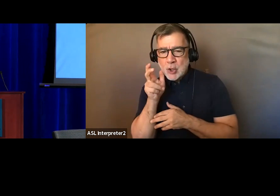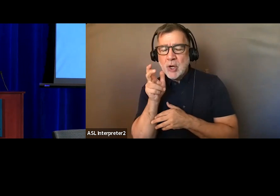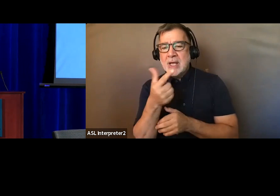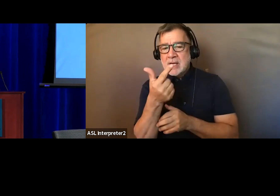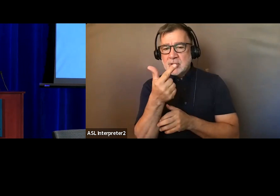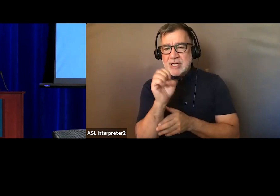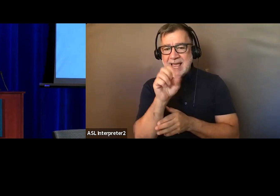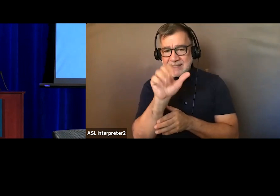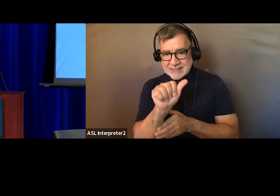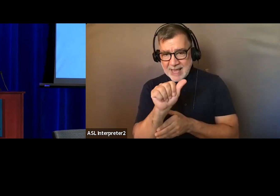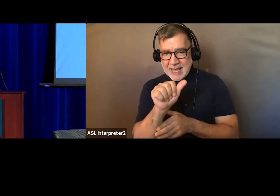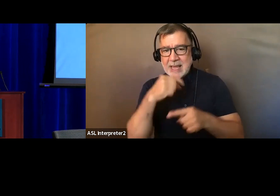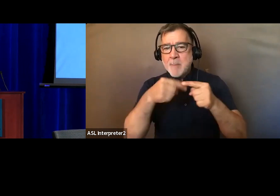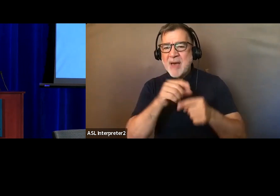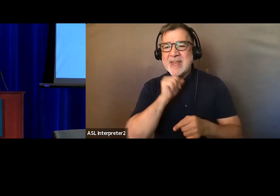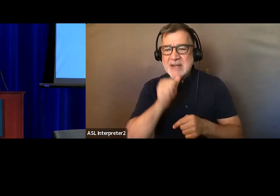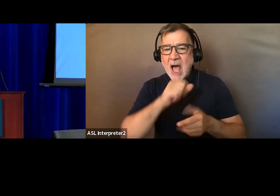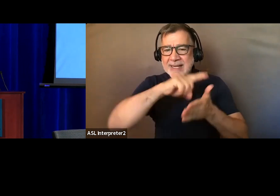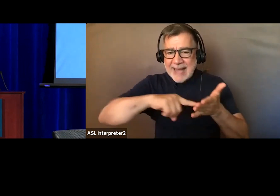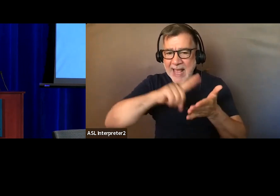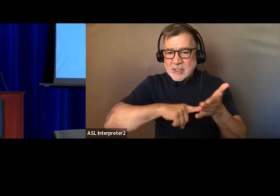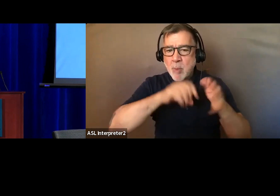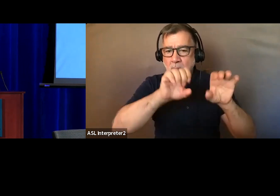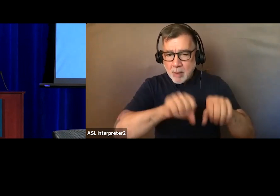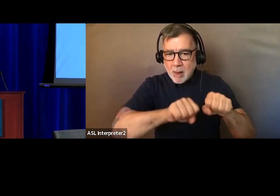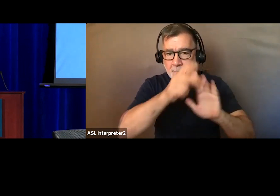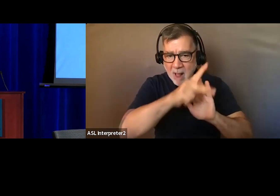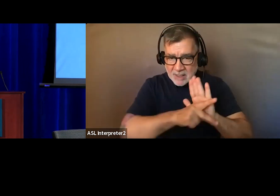to the noncancelable policy on lease actions that has happened recently.